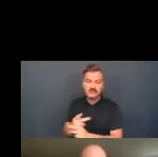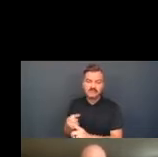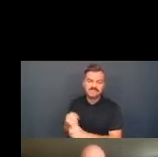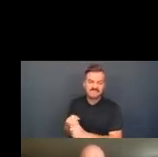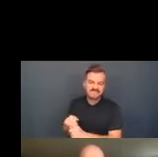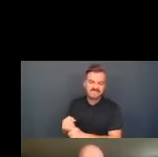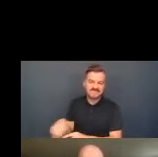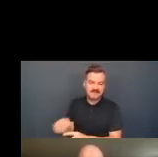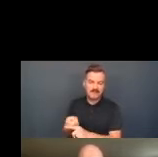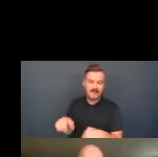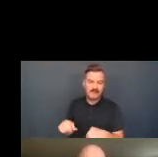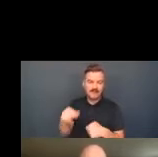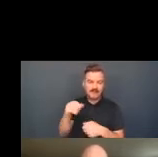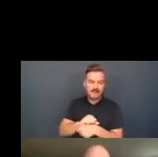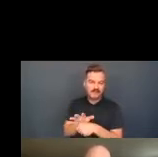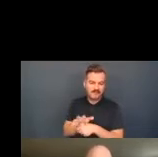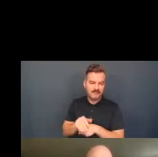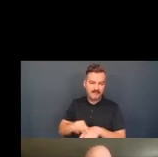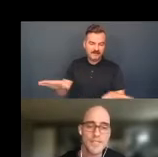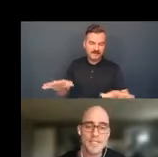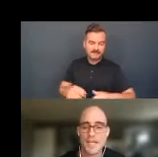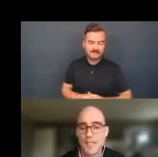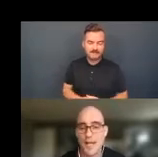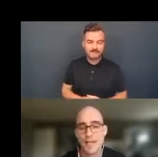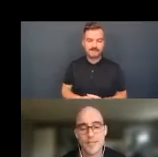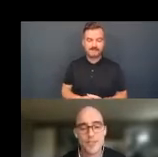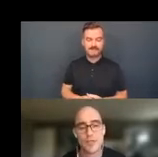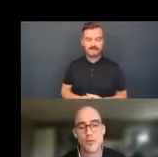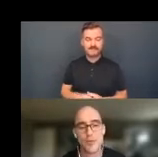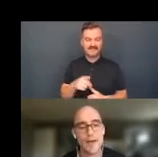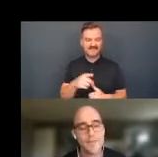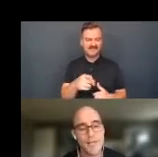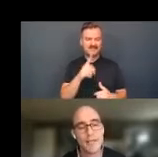by the pandemic. 16:15:41 This next slide is just a graph taken